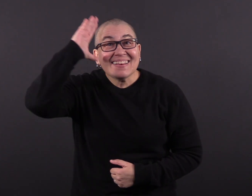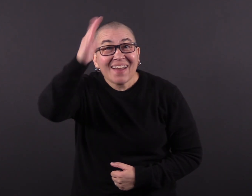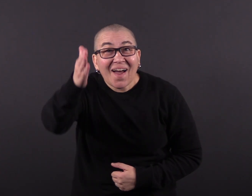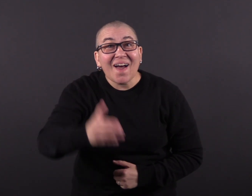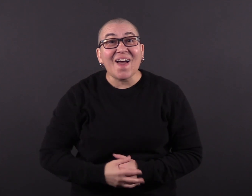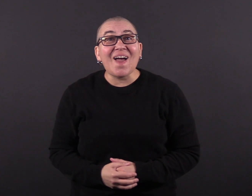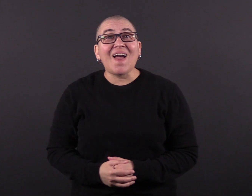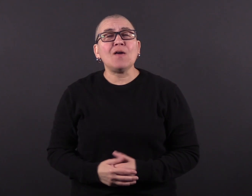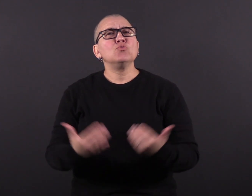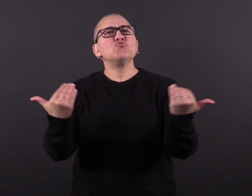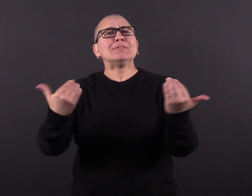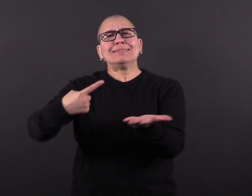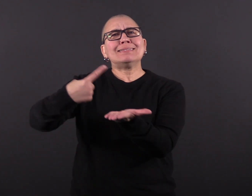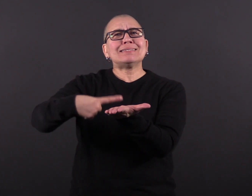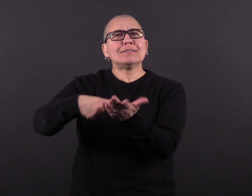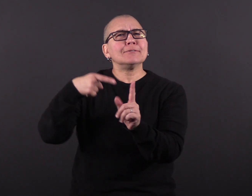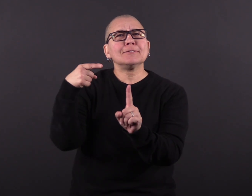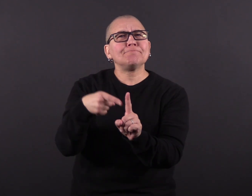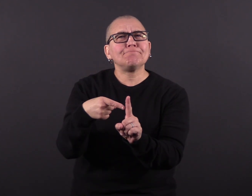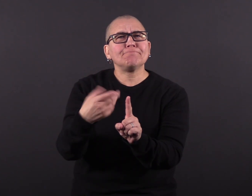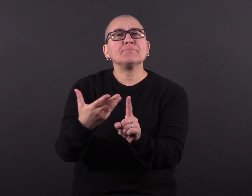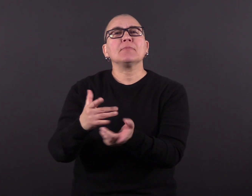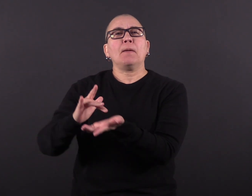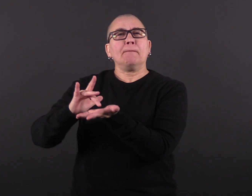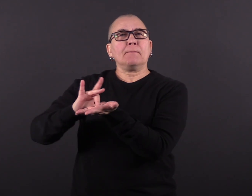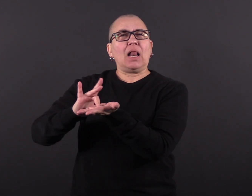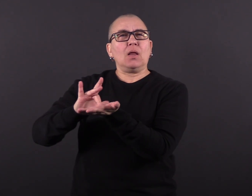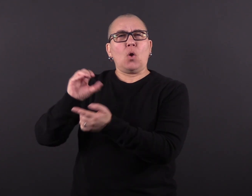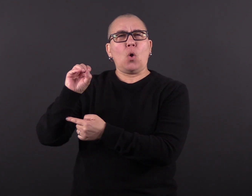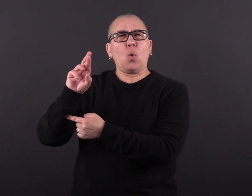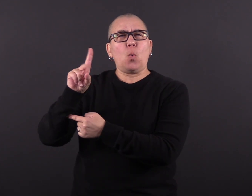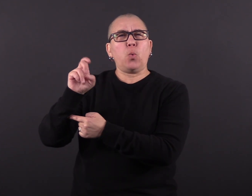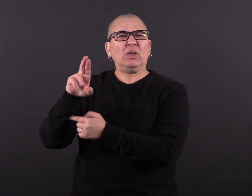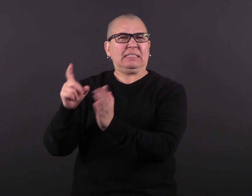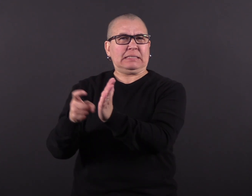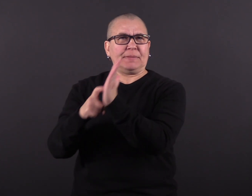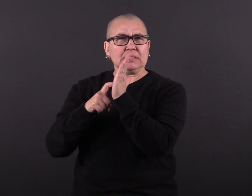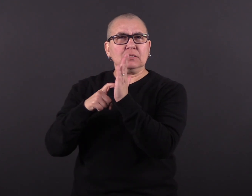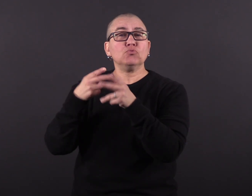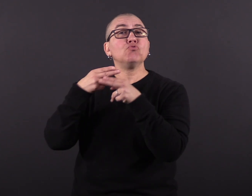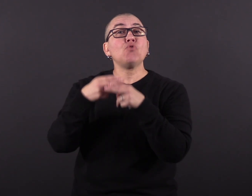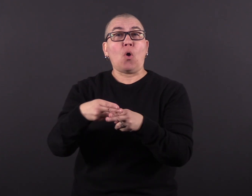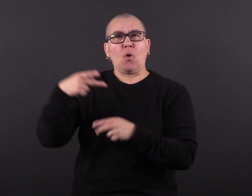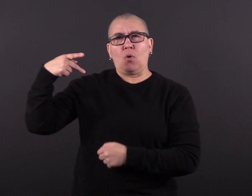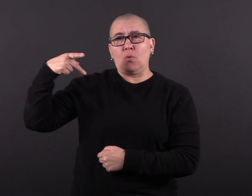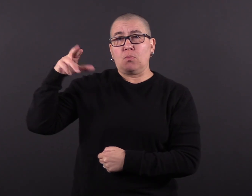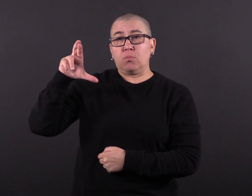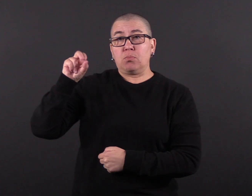Hello, I’m here with you today to discuss a medical order called